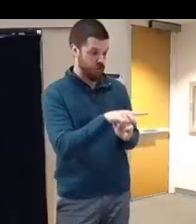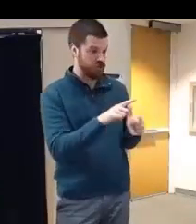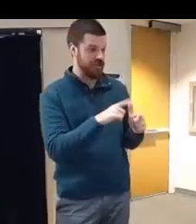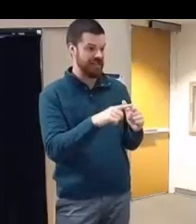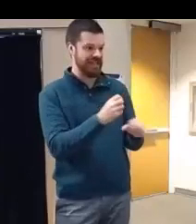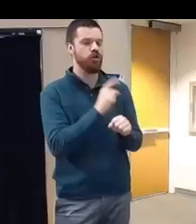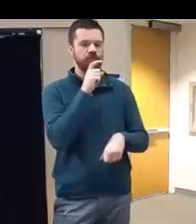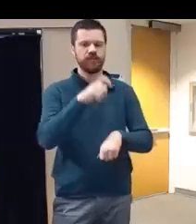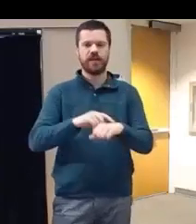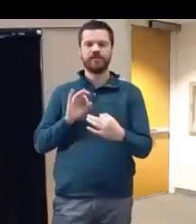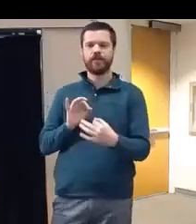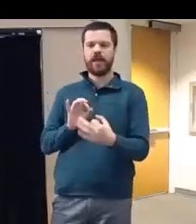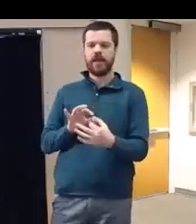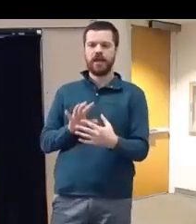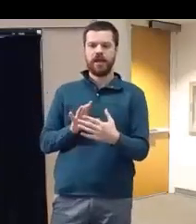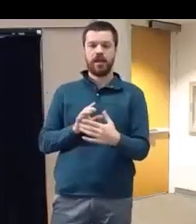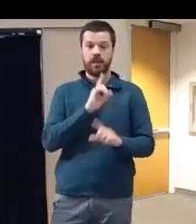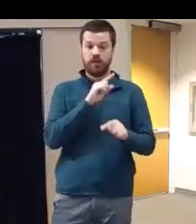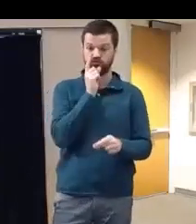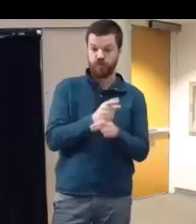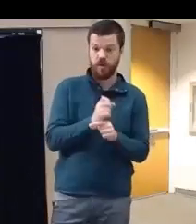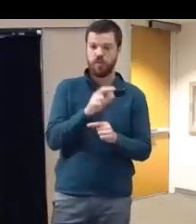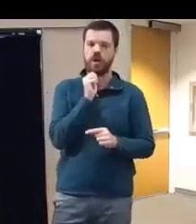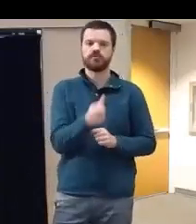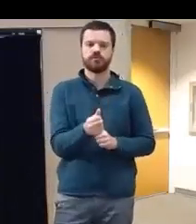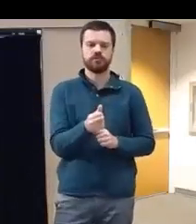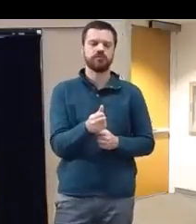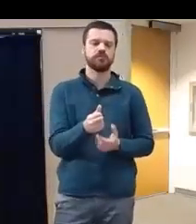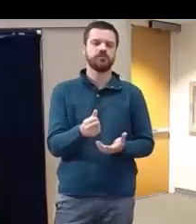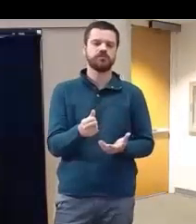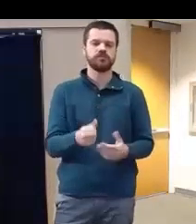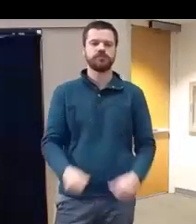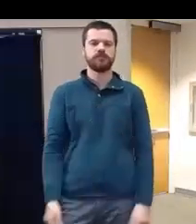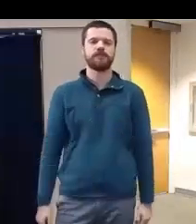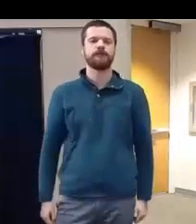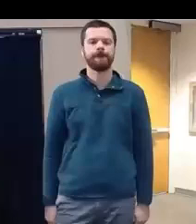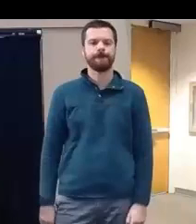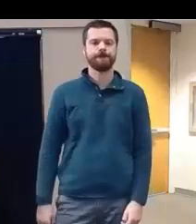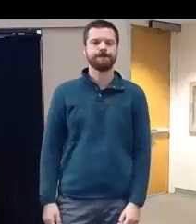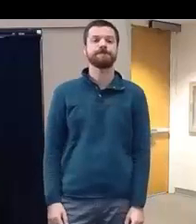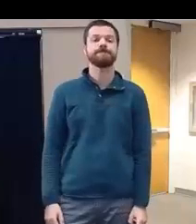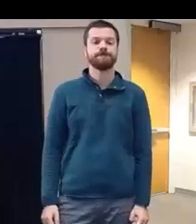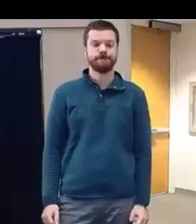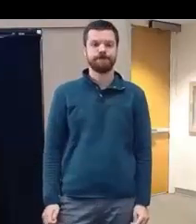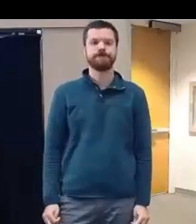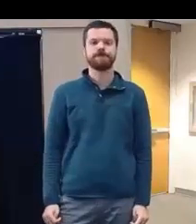feedback in terms of um whether the answer was correct or needed revision so so far after after